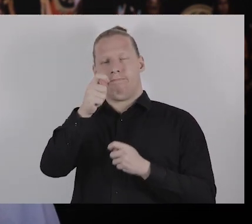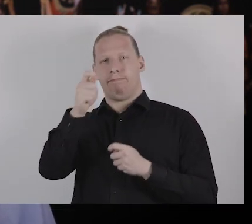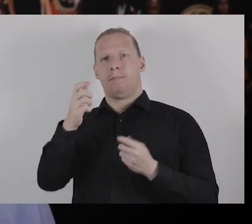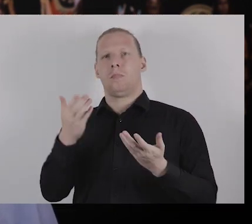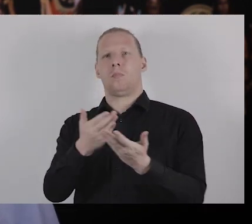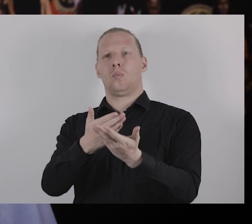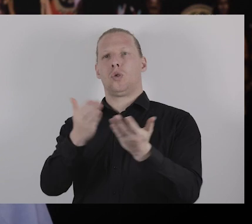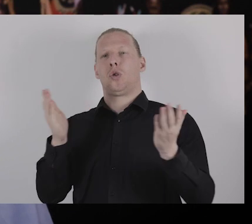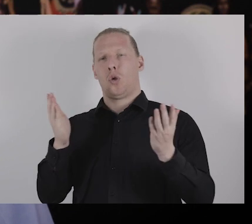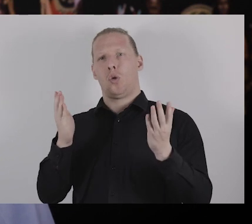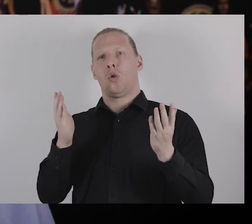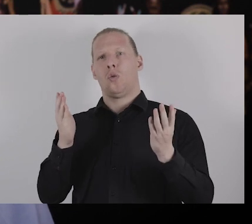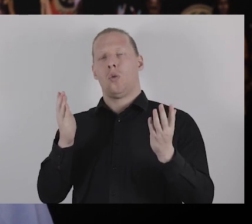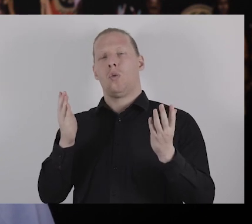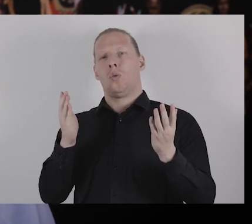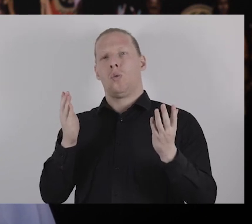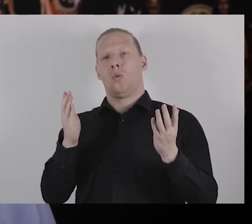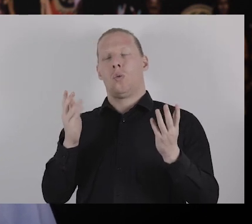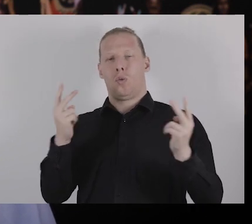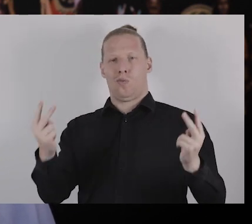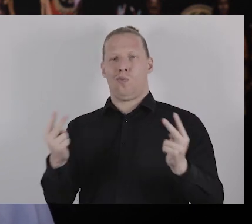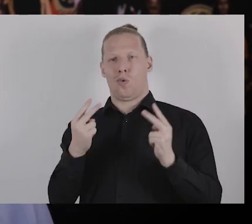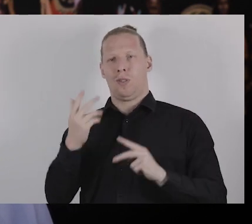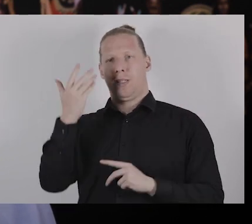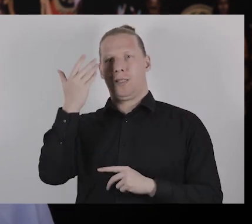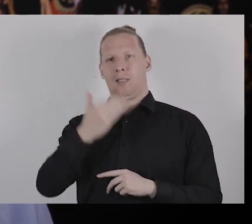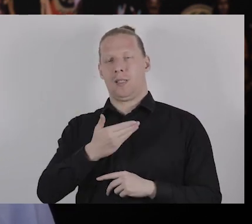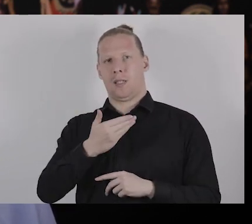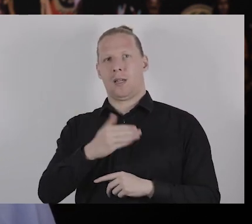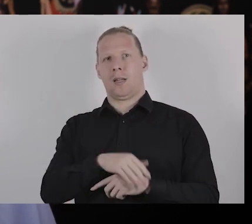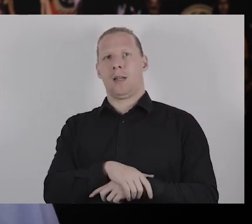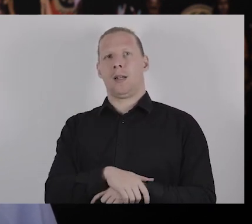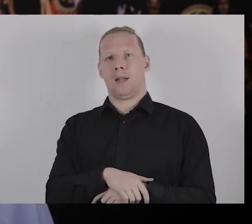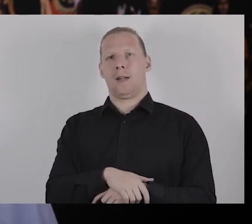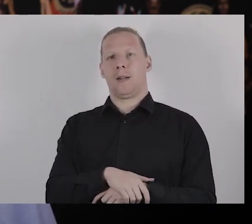Te Matatini acknowledges the award-winners.